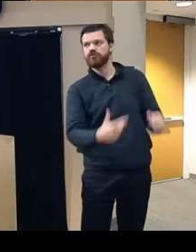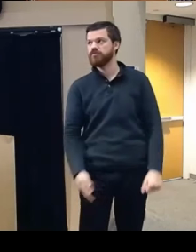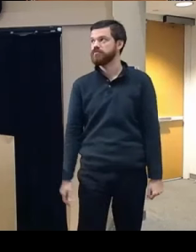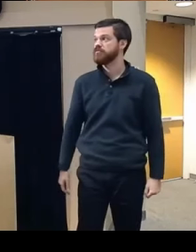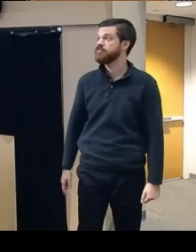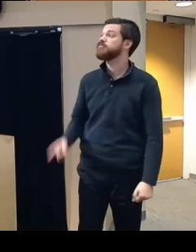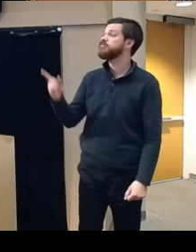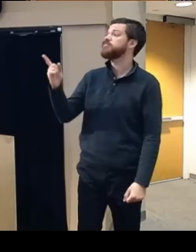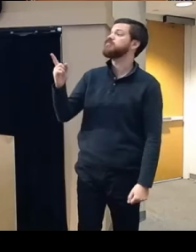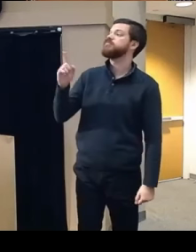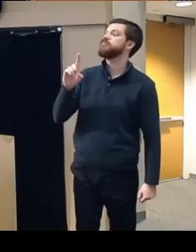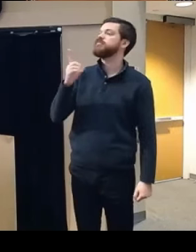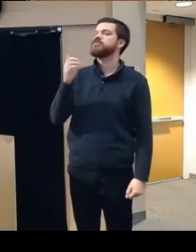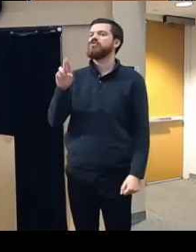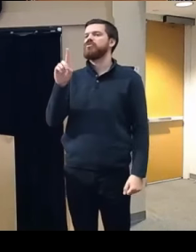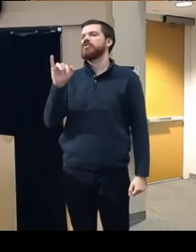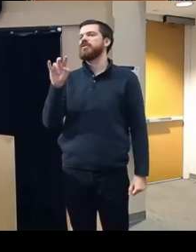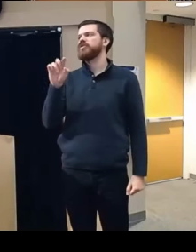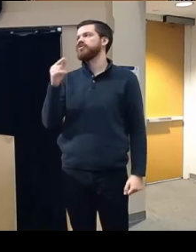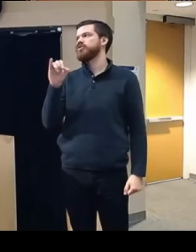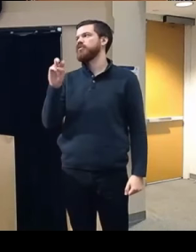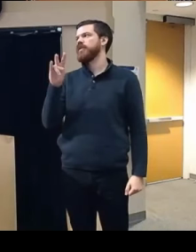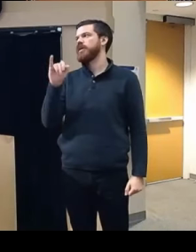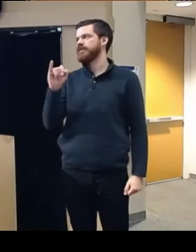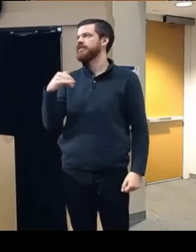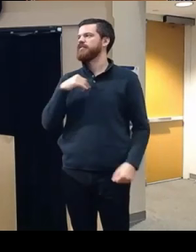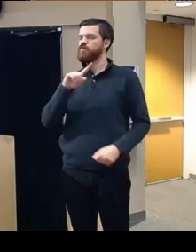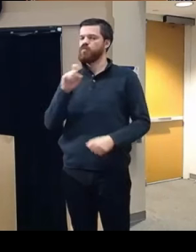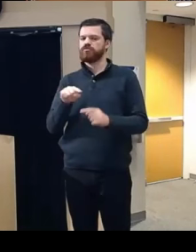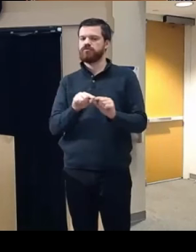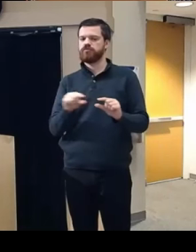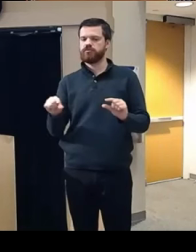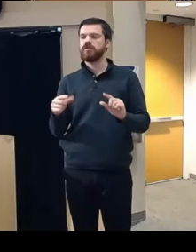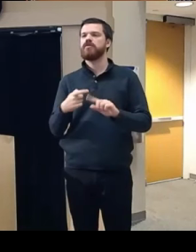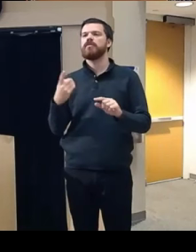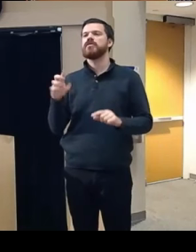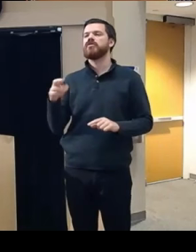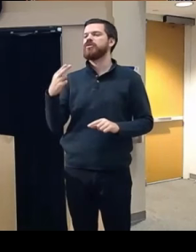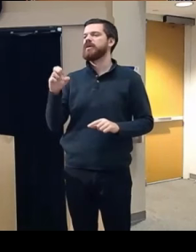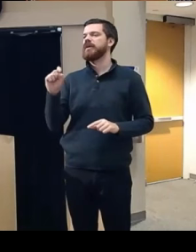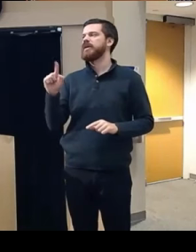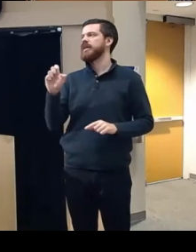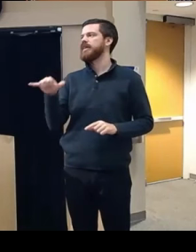have a question we have a question in the Q&A box um from Dr Heatley can you talk a bit about how